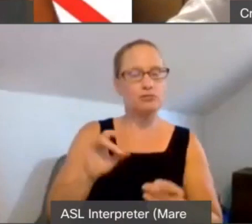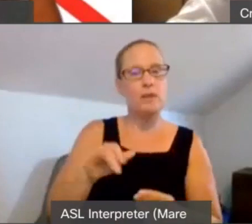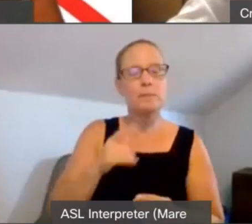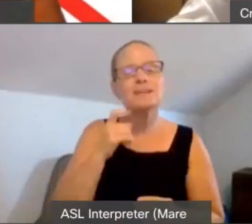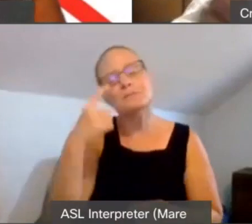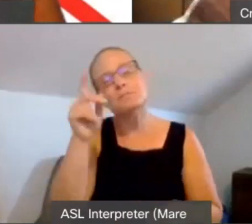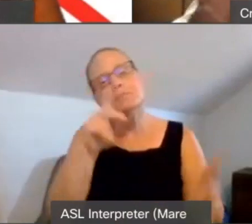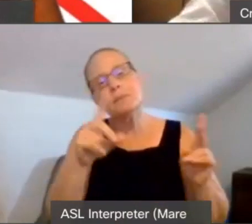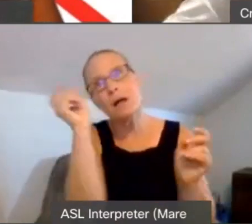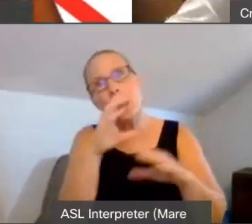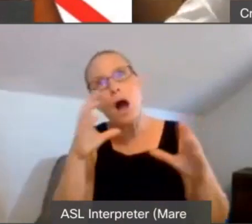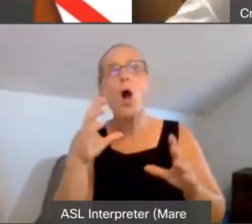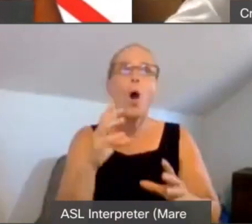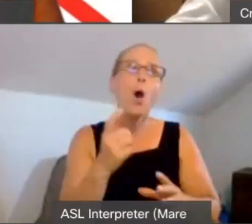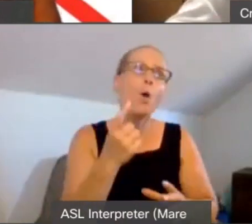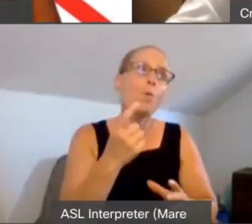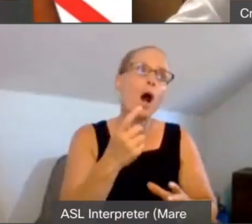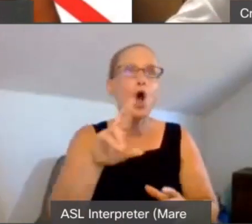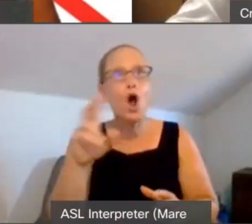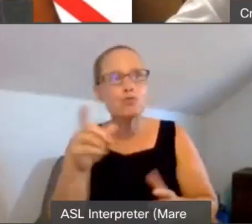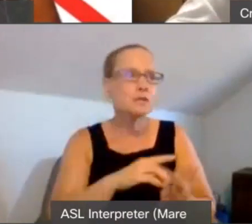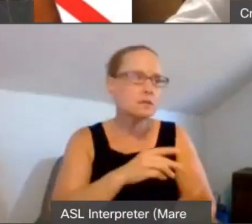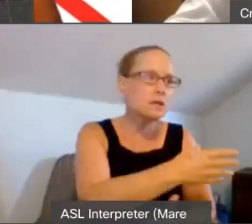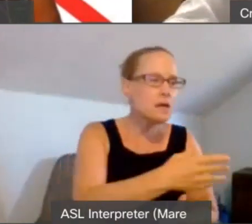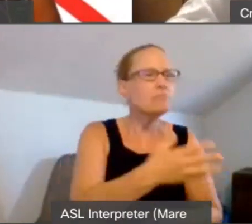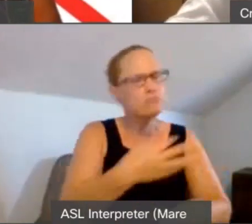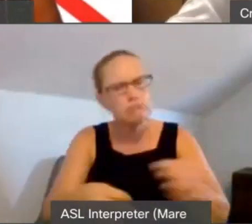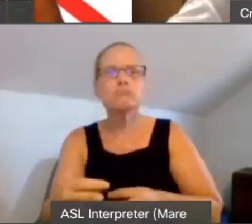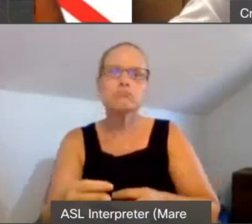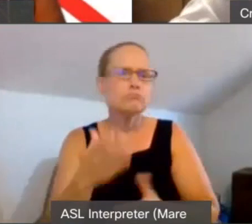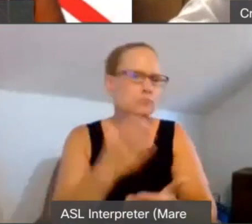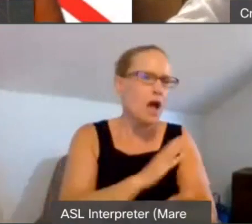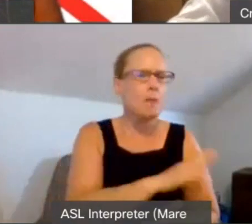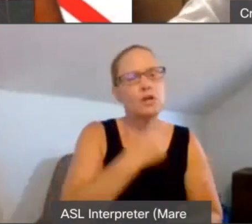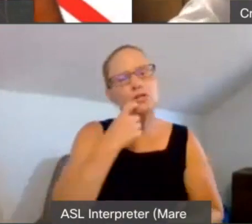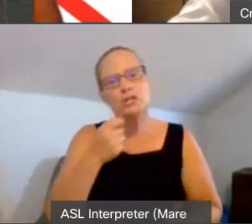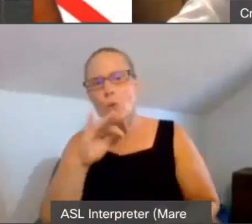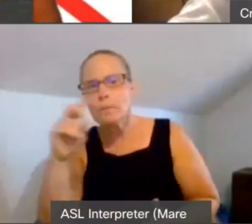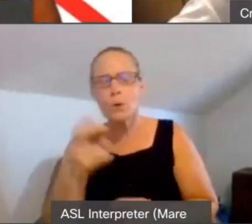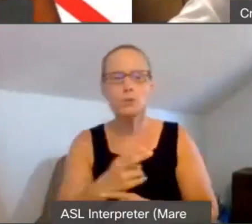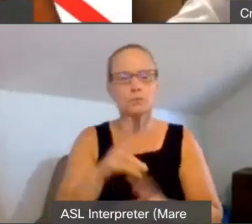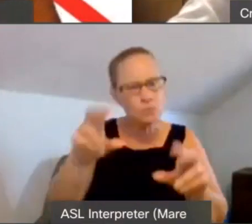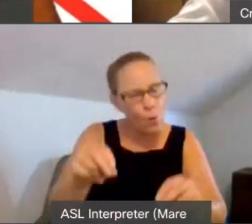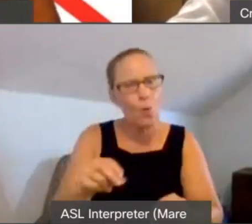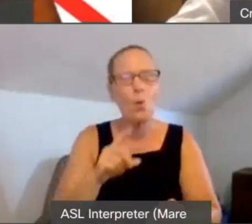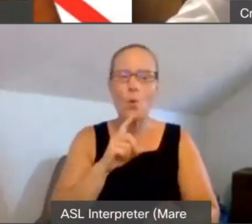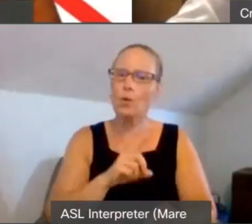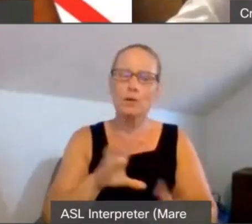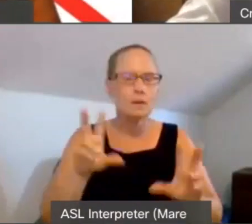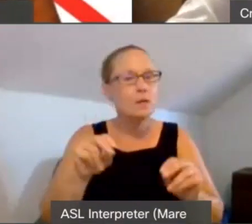I mean one drug for another but we're like no, this is the accepted practice, the best practice of treating